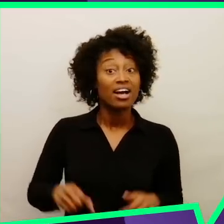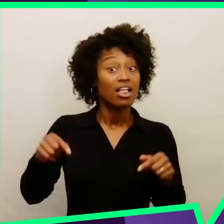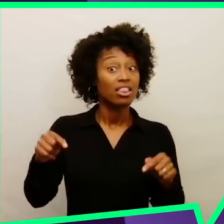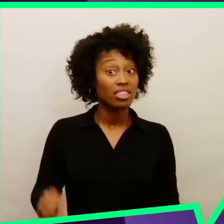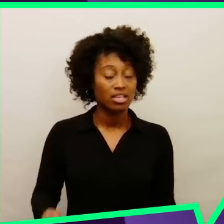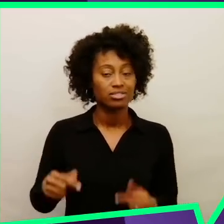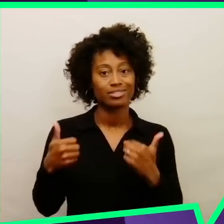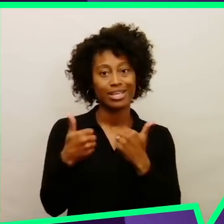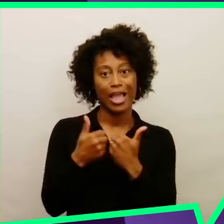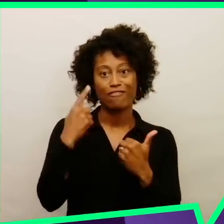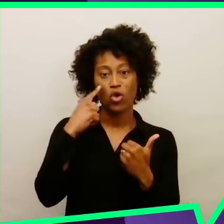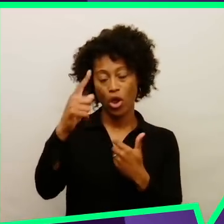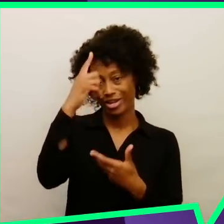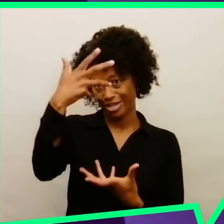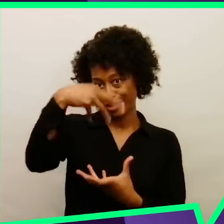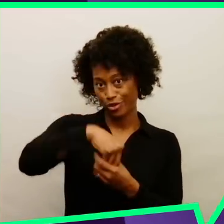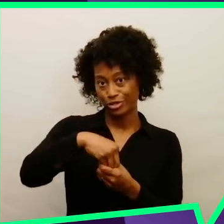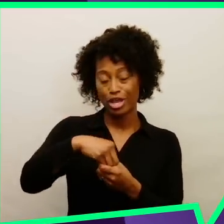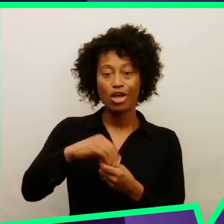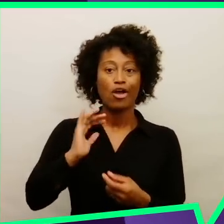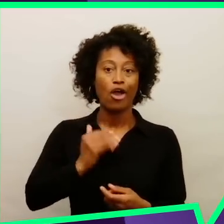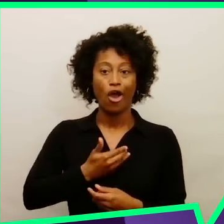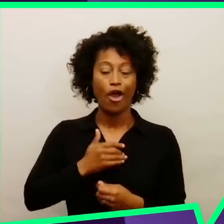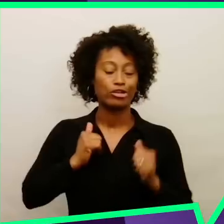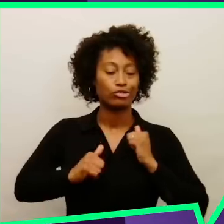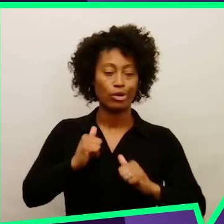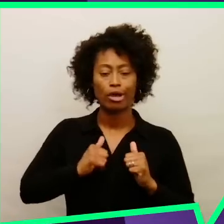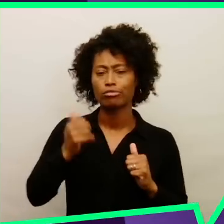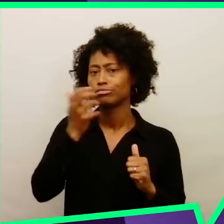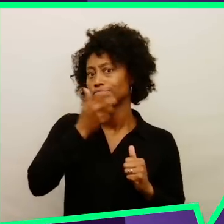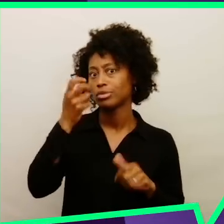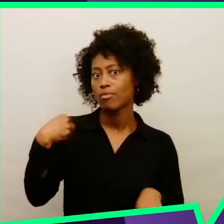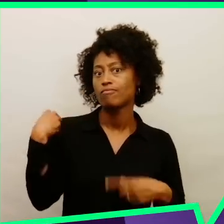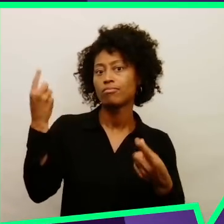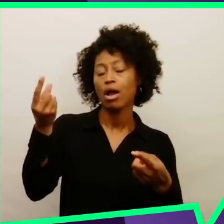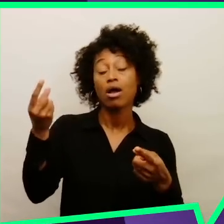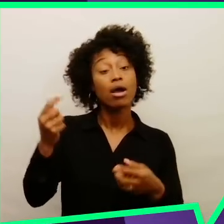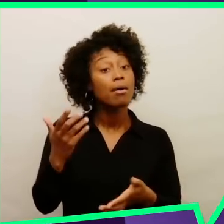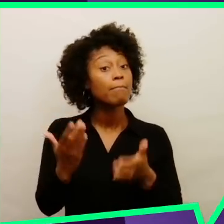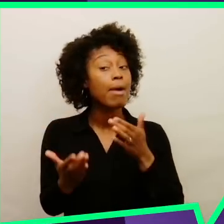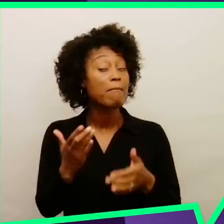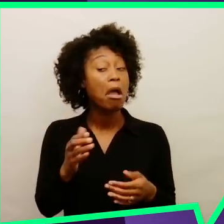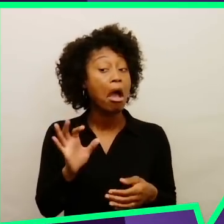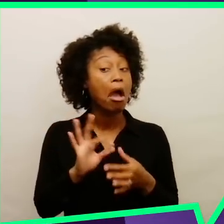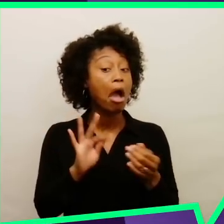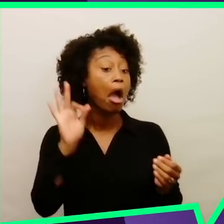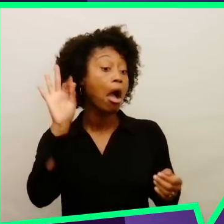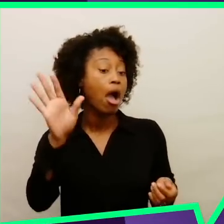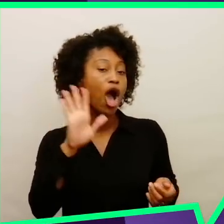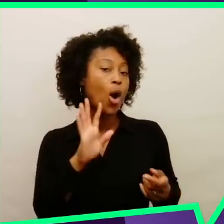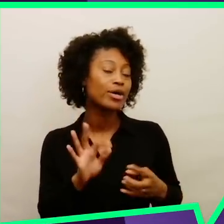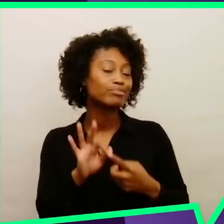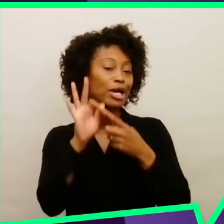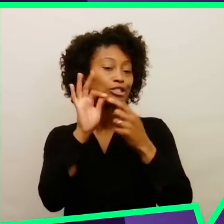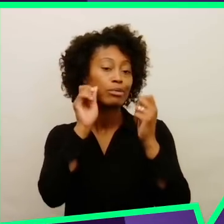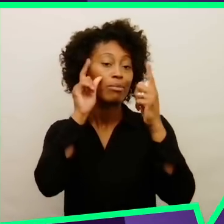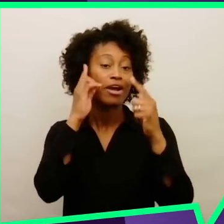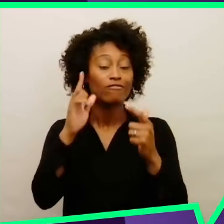We are here at our showcase. And what a showcase it already is. Now, I may have teased earlier that there was a special surprise for our players. Guess what?